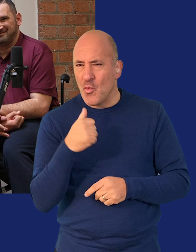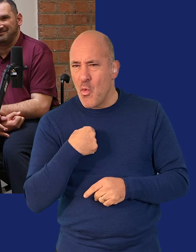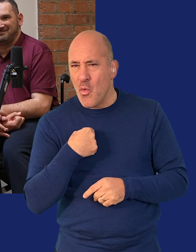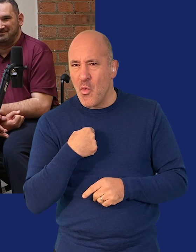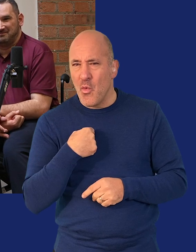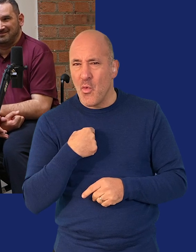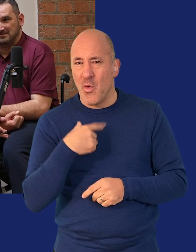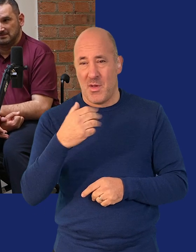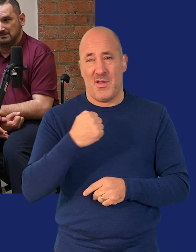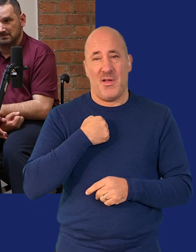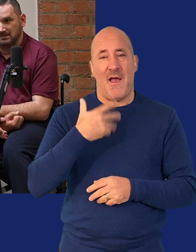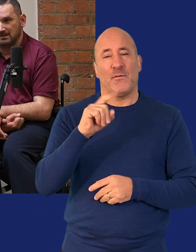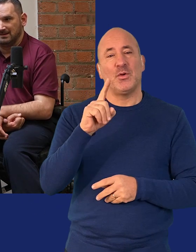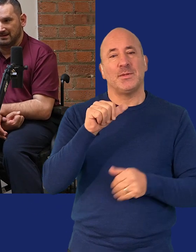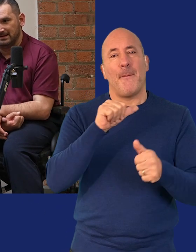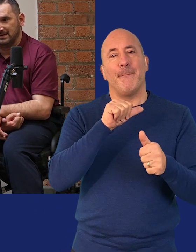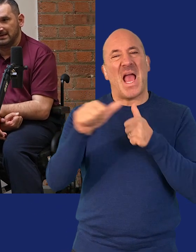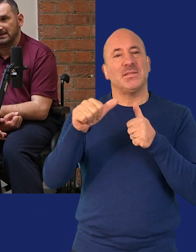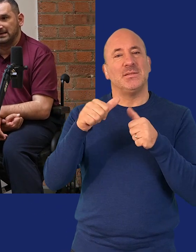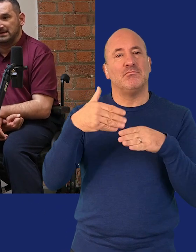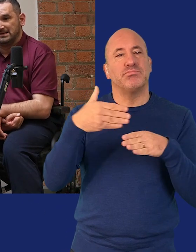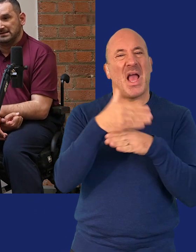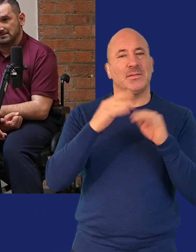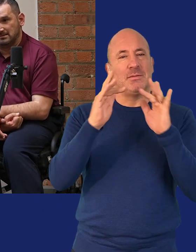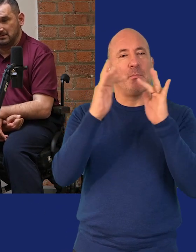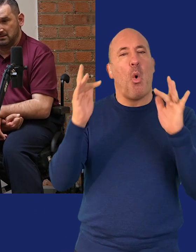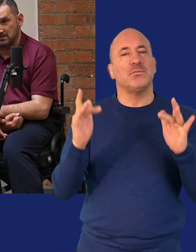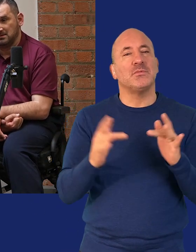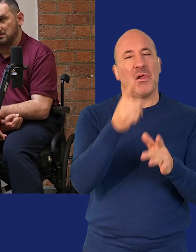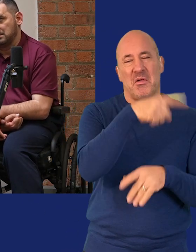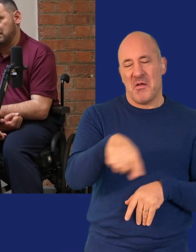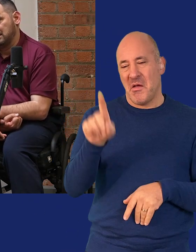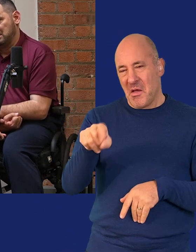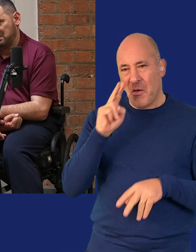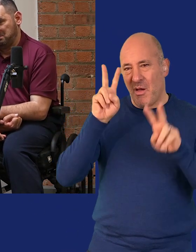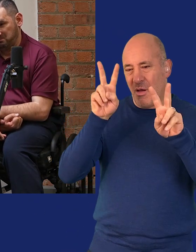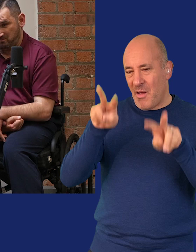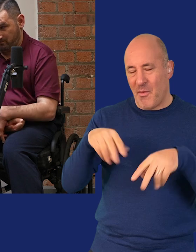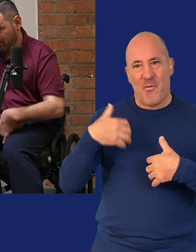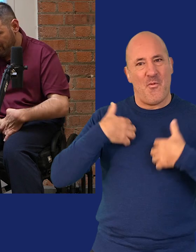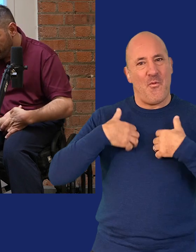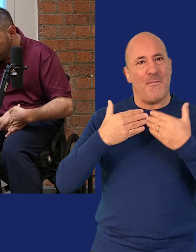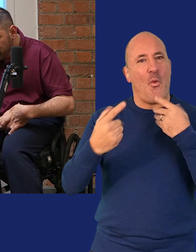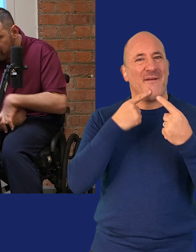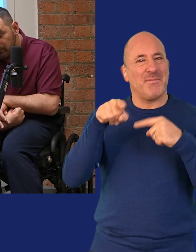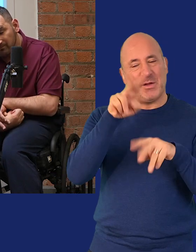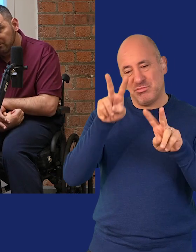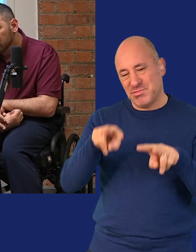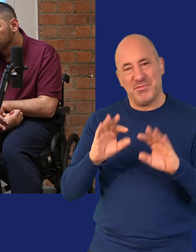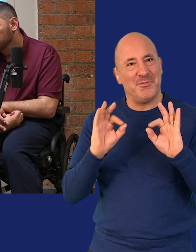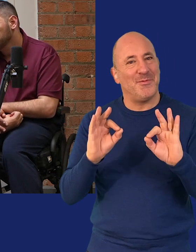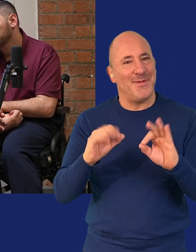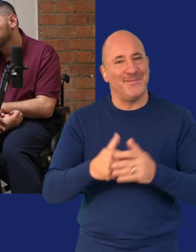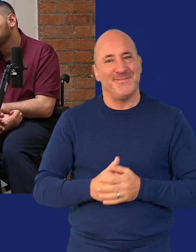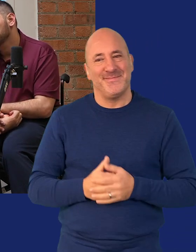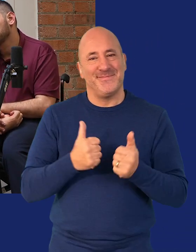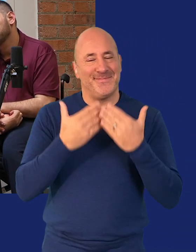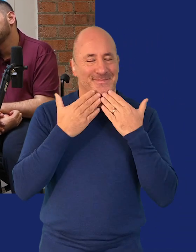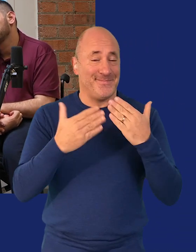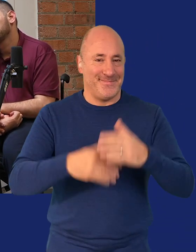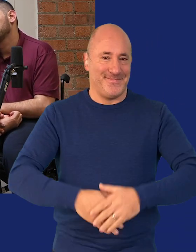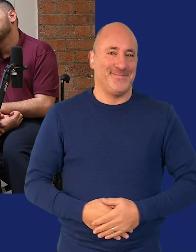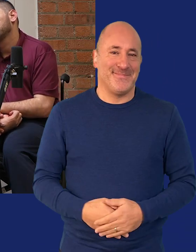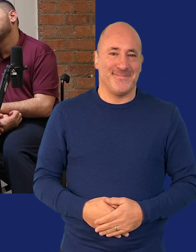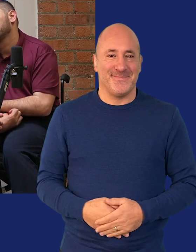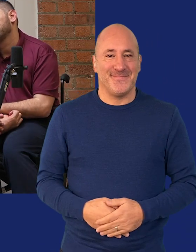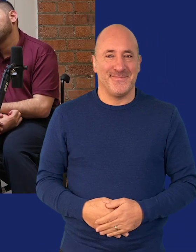amongst your friends and colleagues and if you would like to know more please